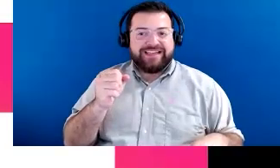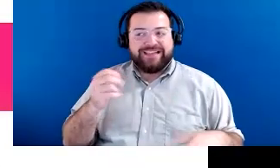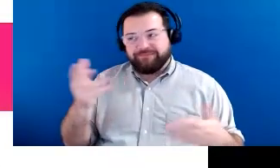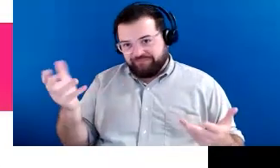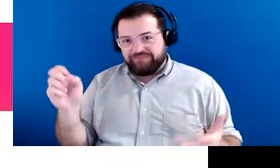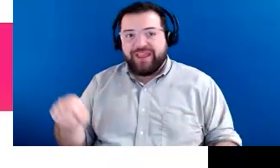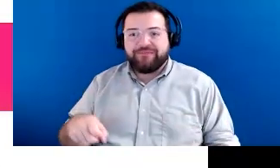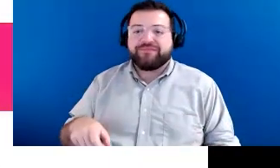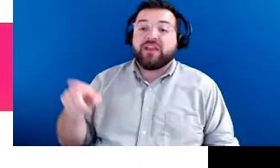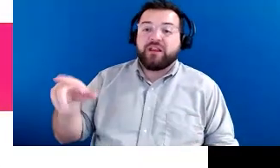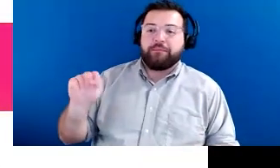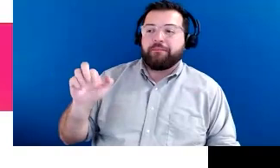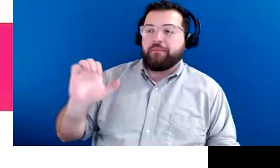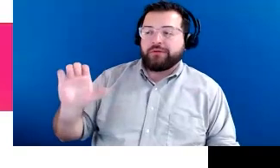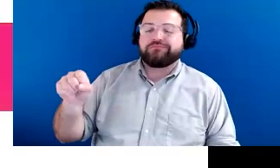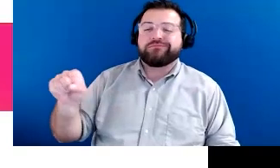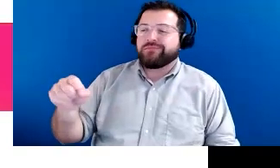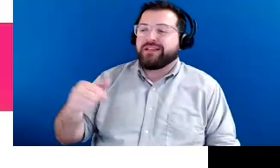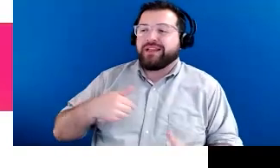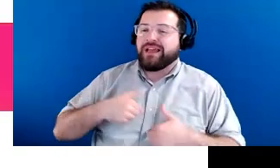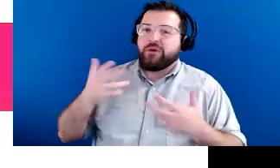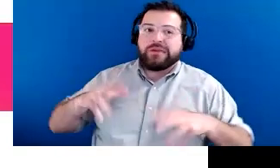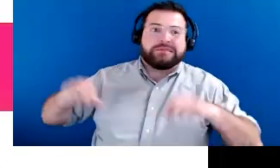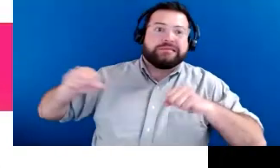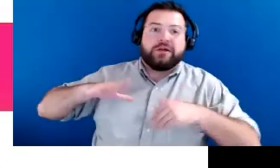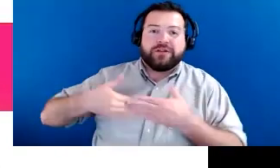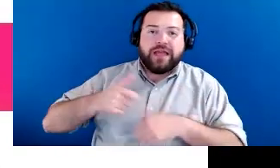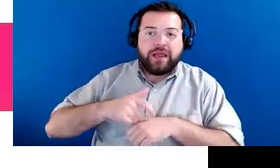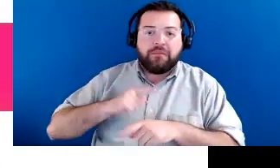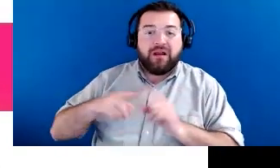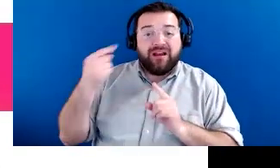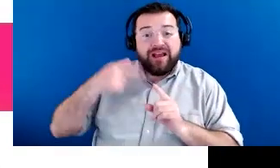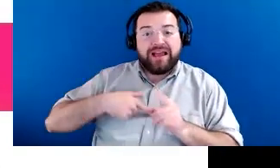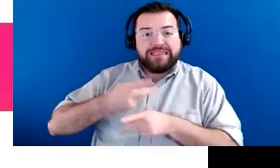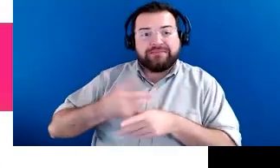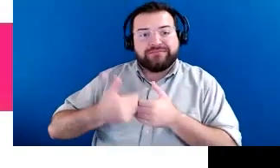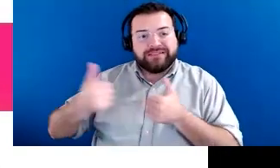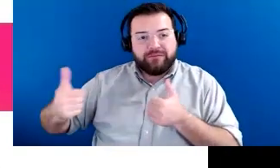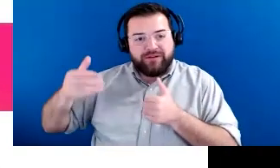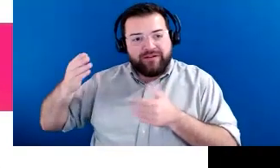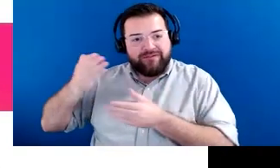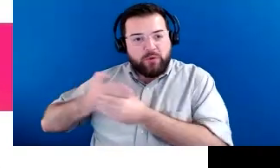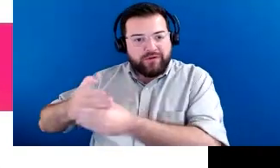And I keep it, by the way, it's just on and I don't want to monopolize the time, but and I keep a separate folder for each class, and I keep the emails